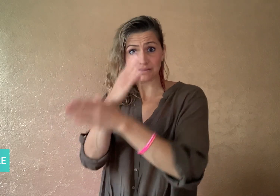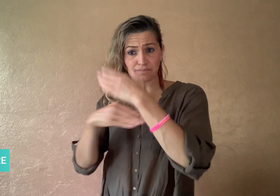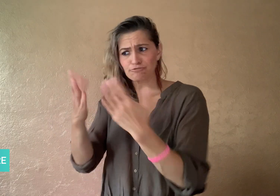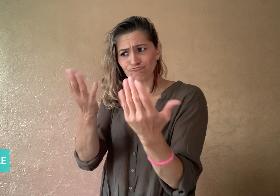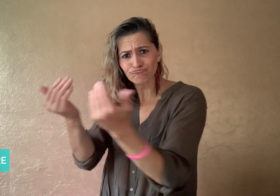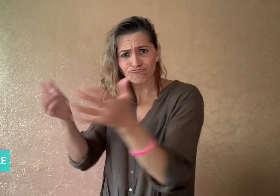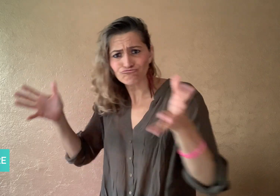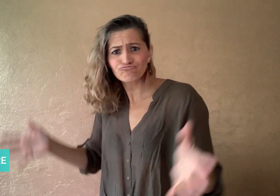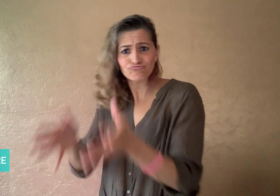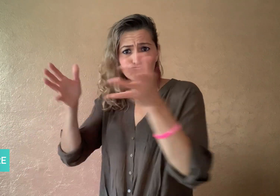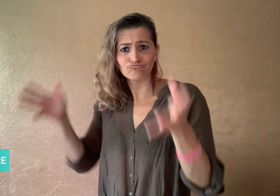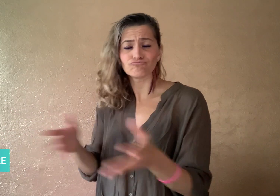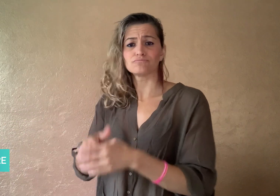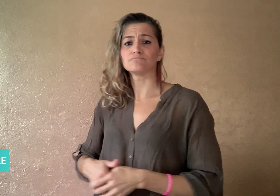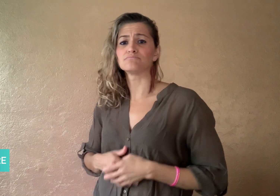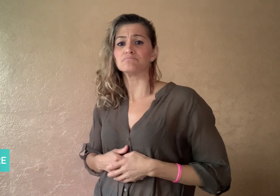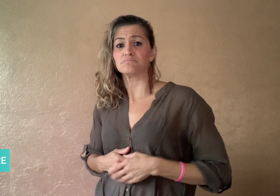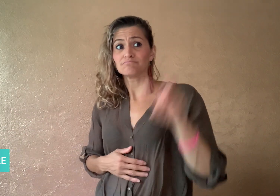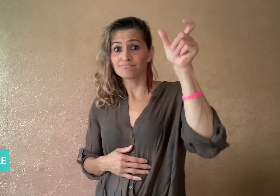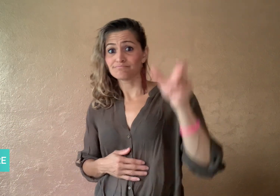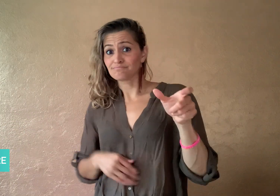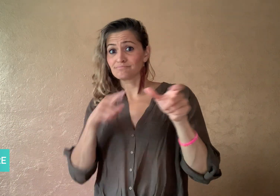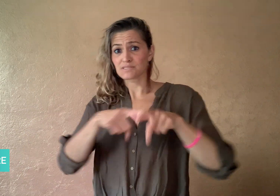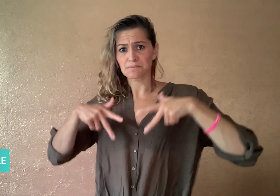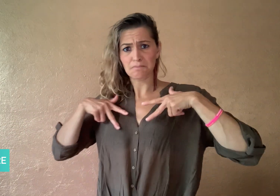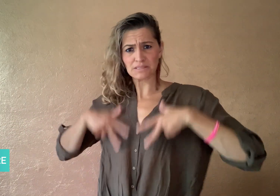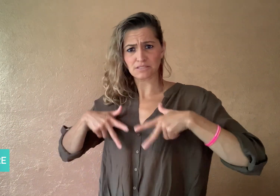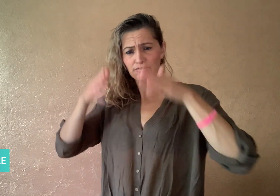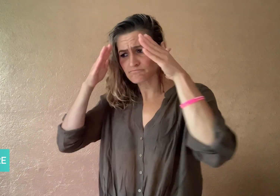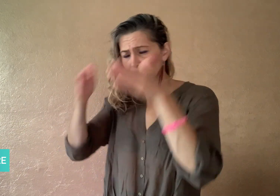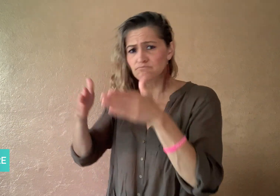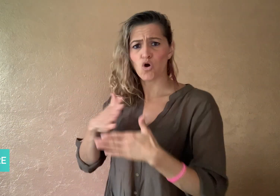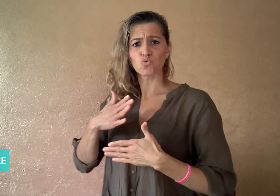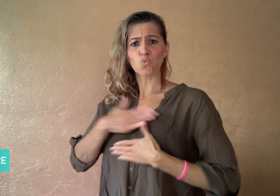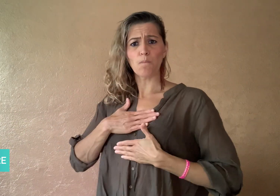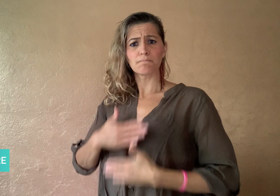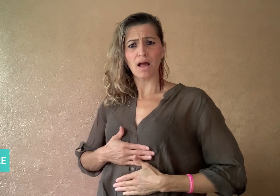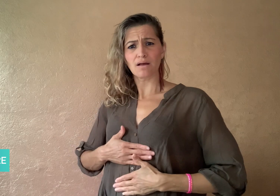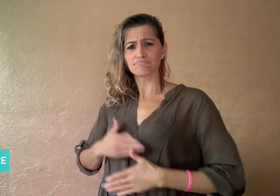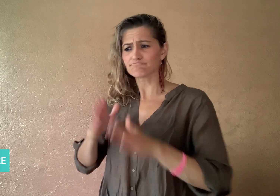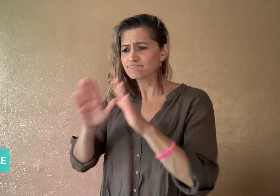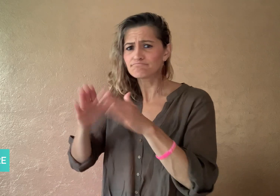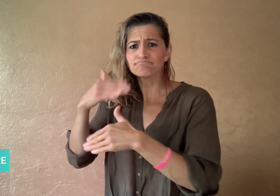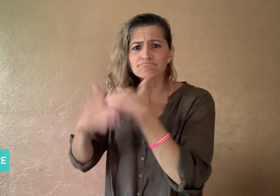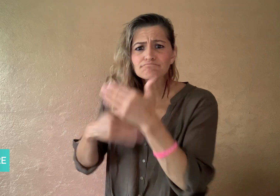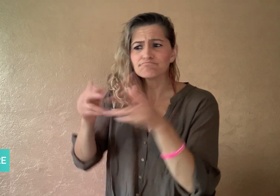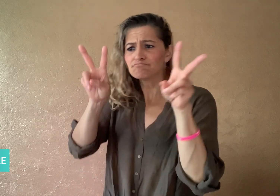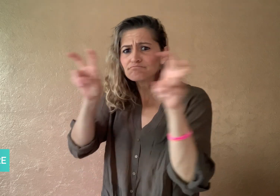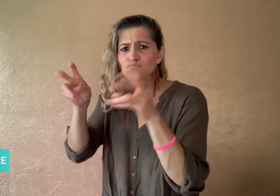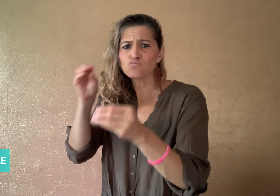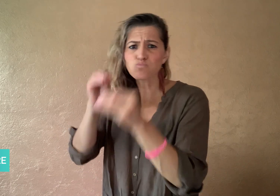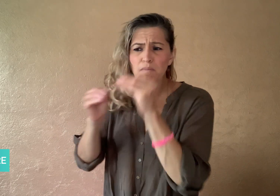The Minister for Humanitarian Affairs insisted